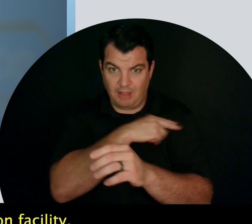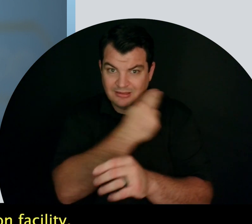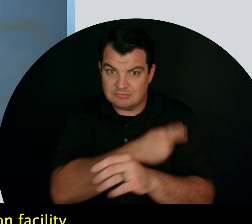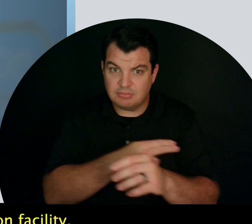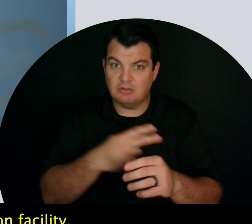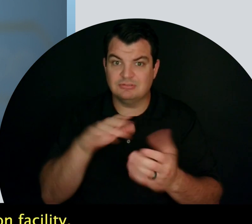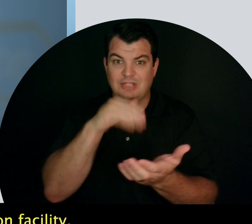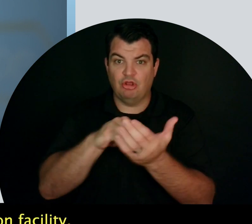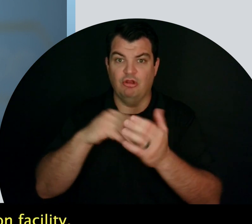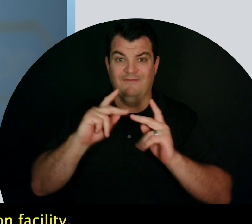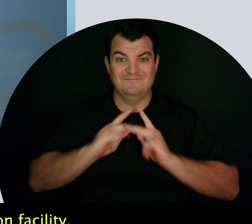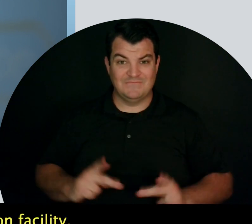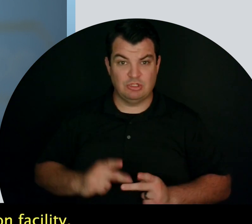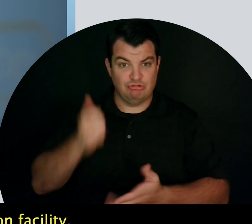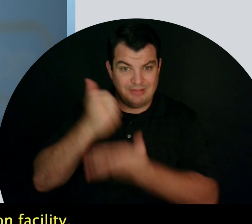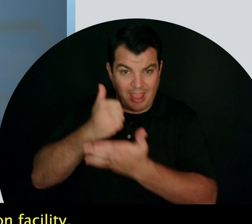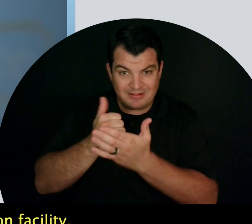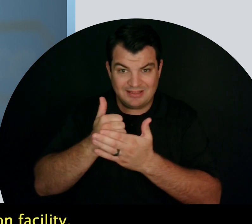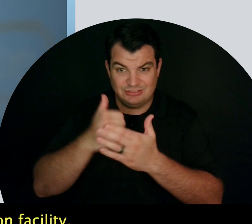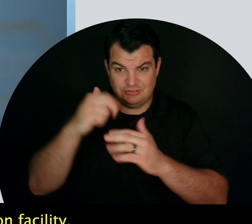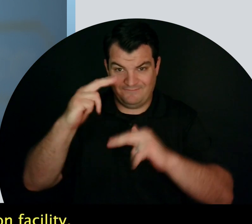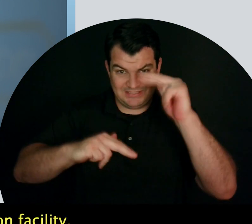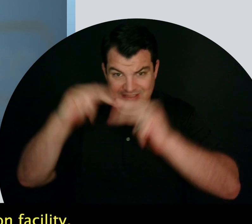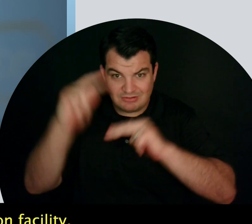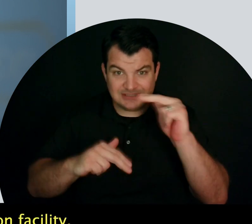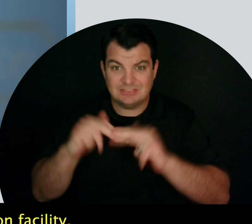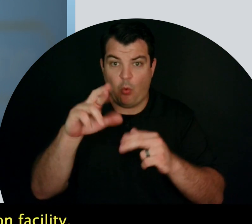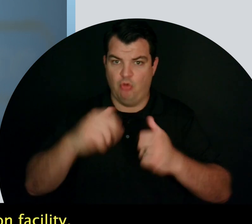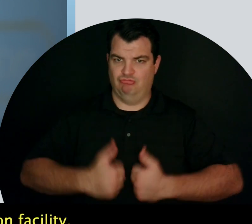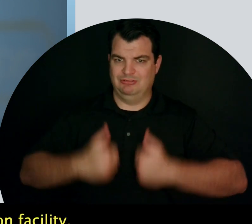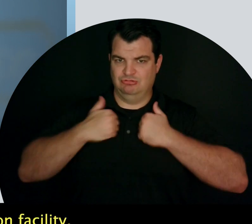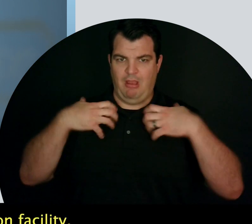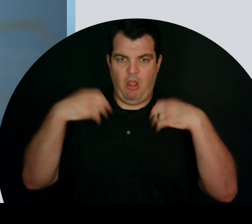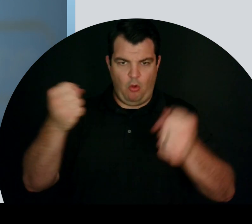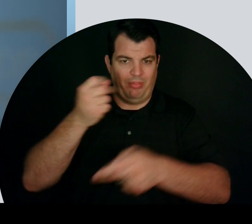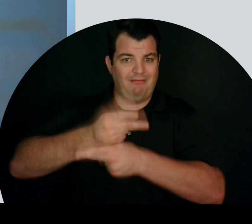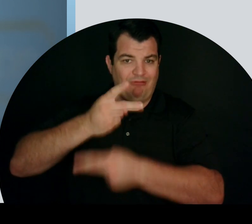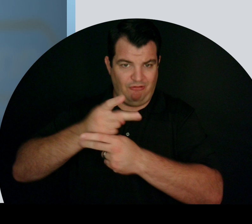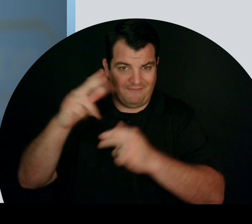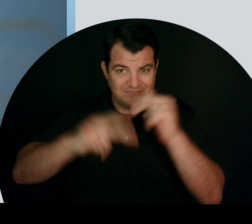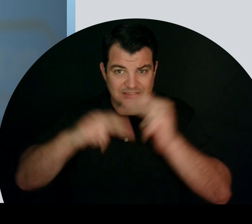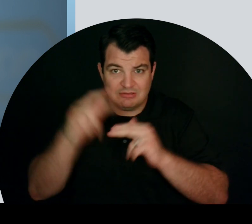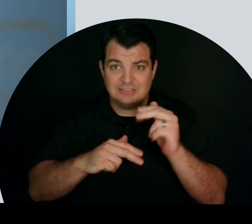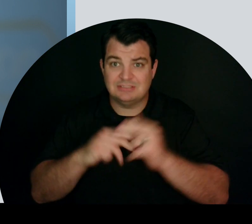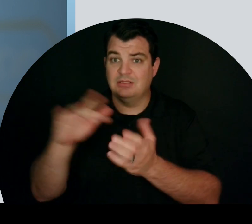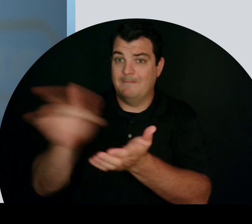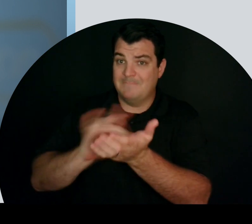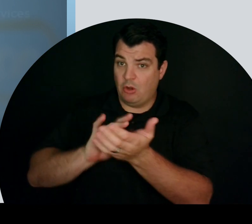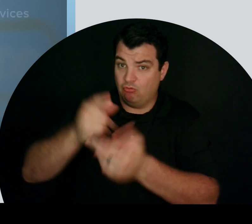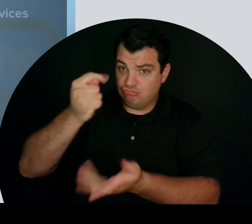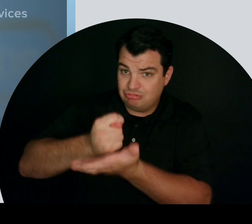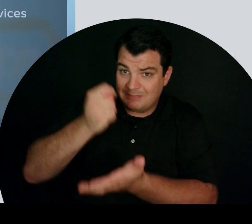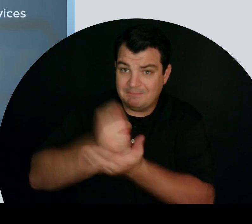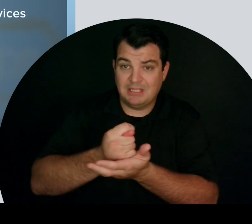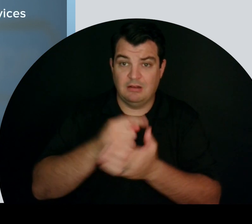a physical rehabilitation facility, or residential health care facility, other medical treatment, mental